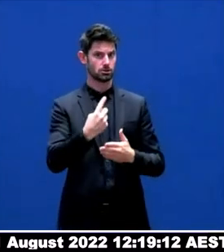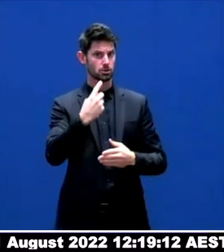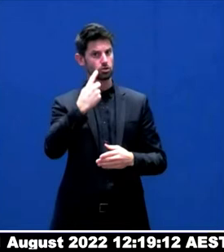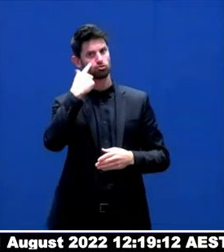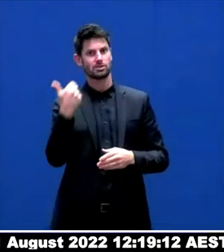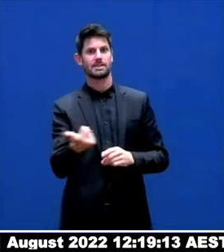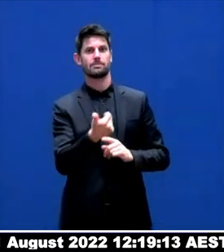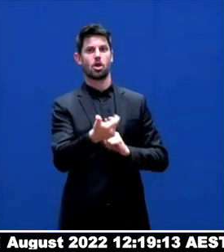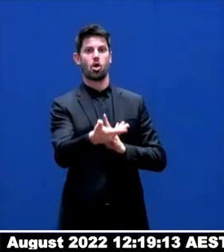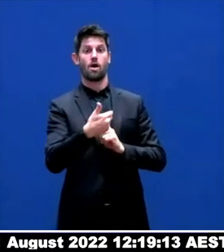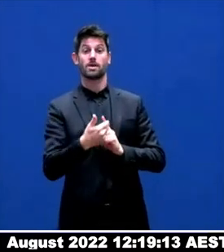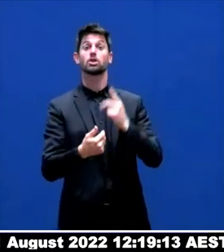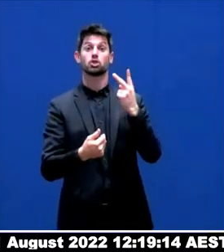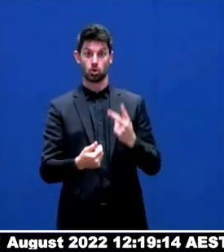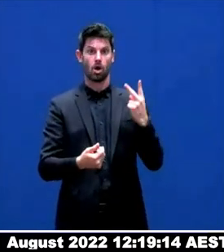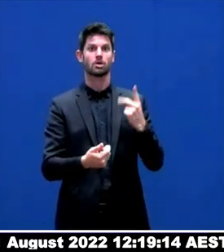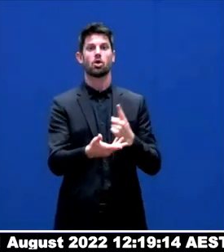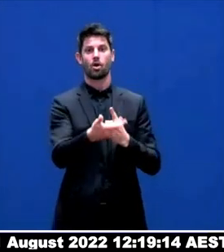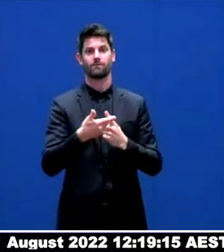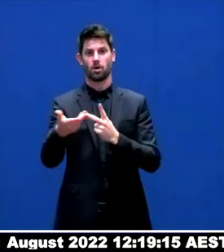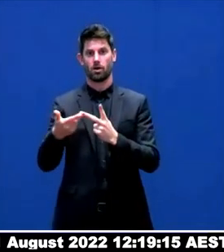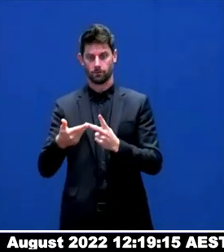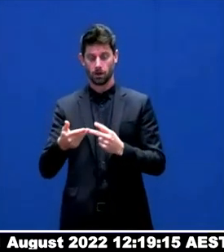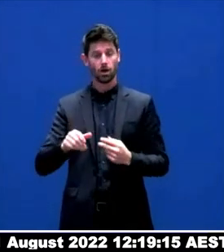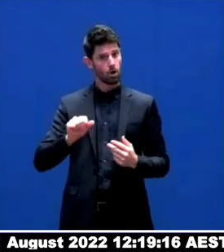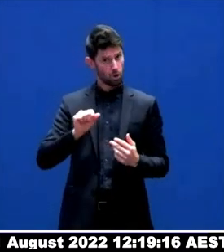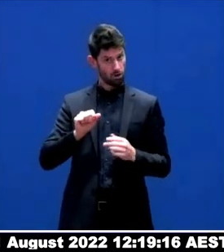And you've included in the material for the Royal Commission - Commissioners, this is